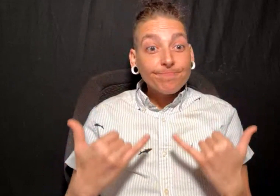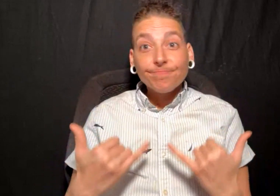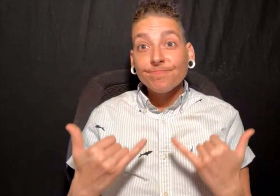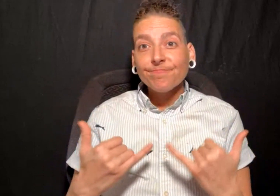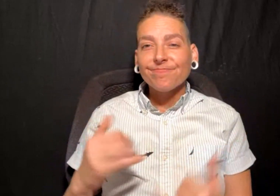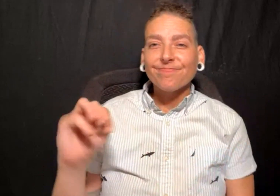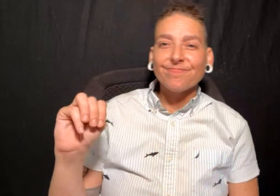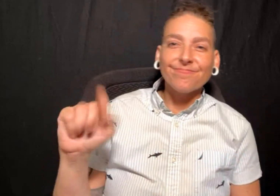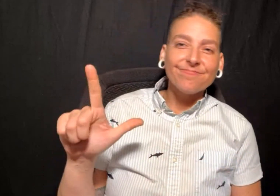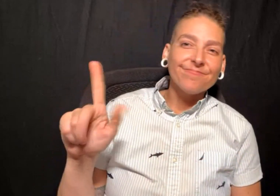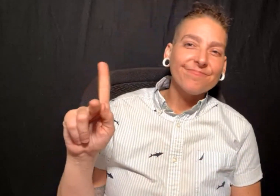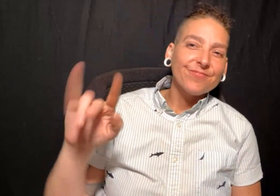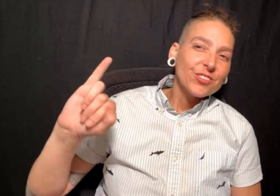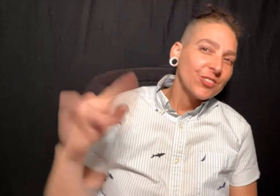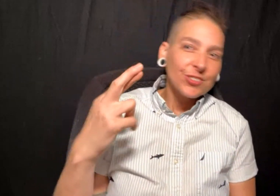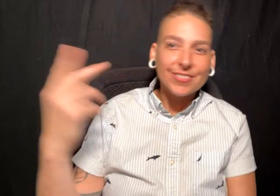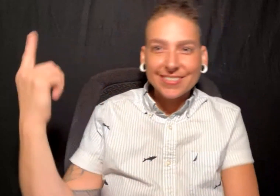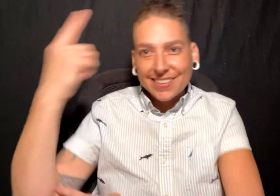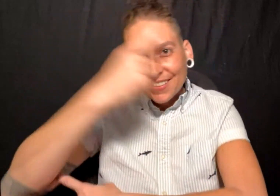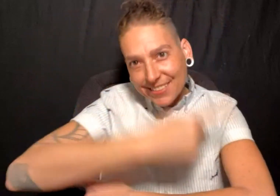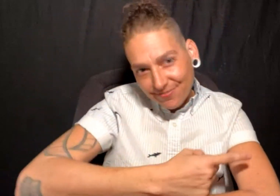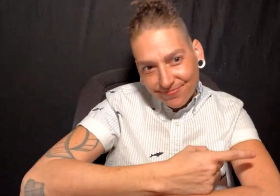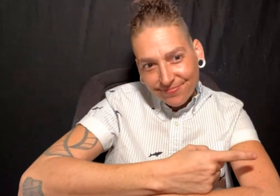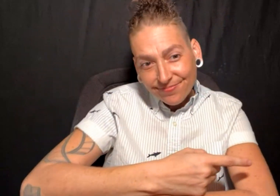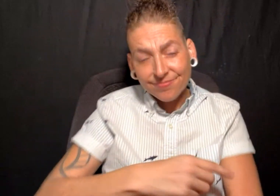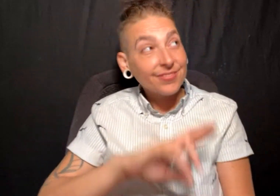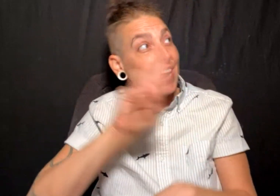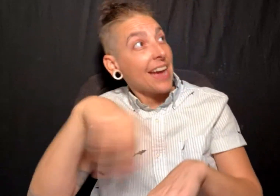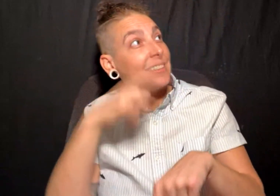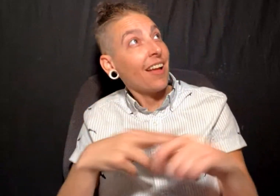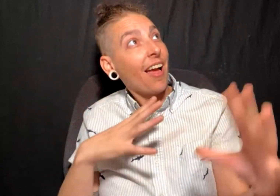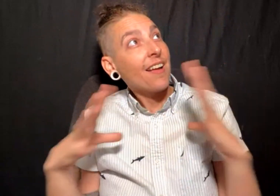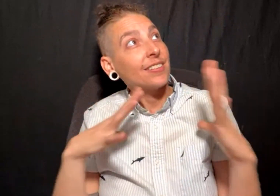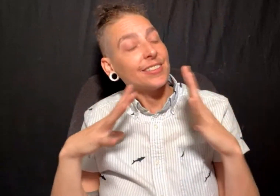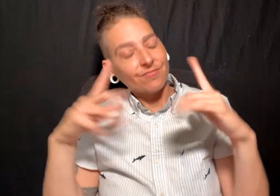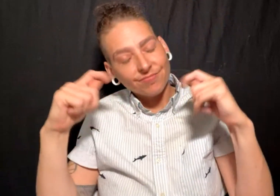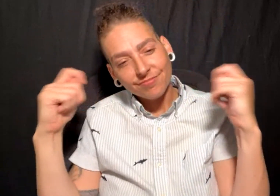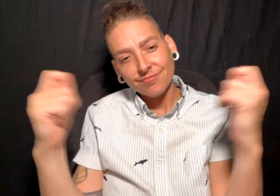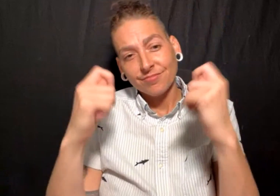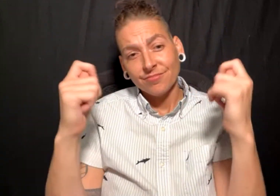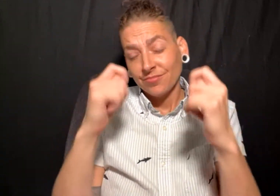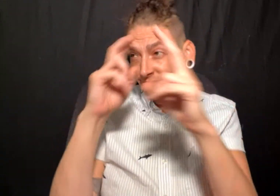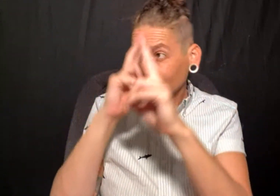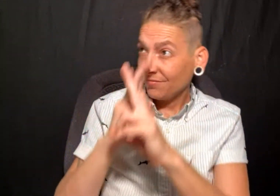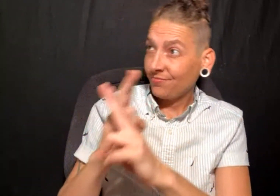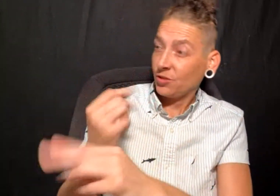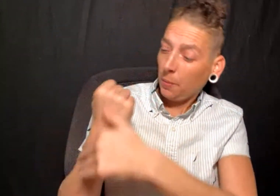today is Martin Luther King Jr. day it's a national holiday celebrating